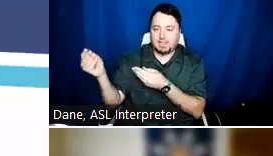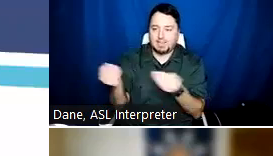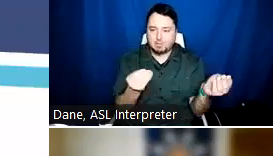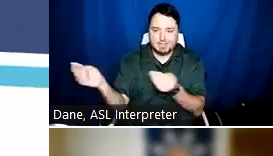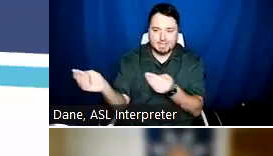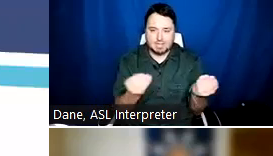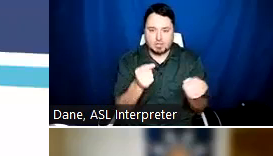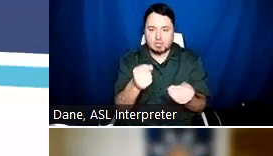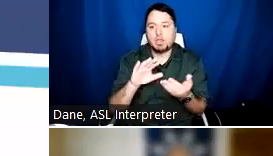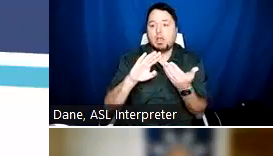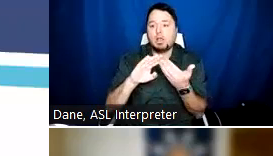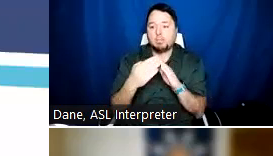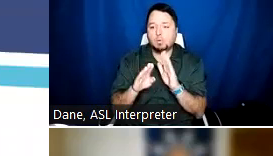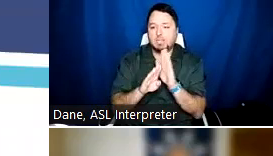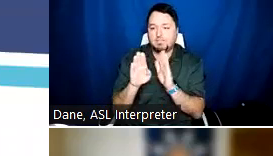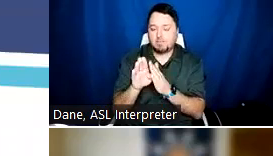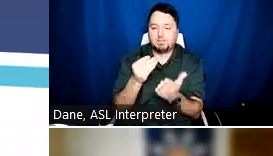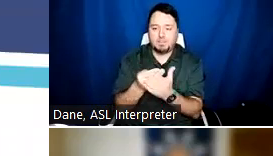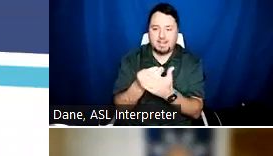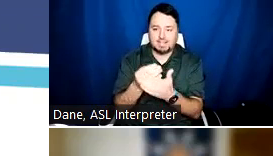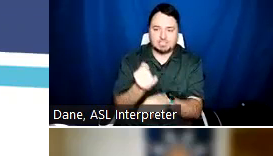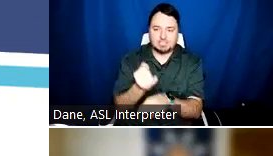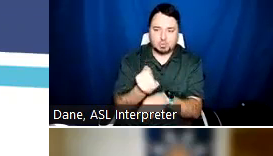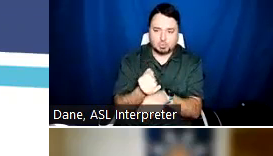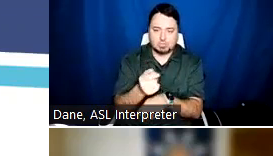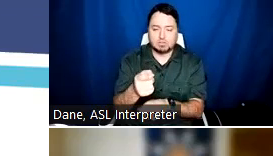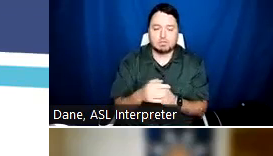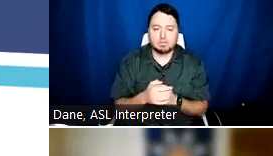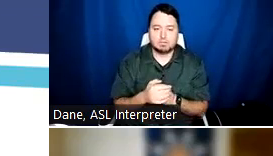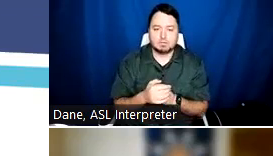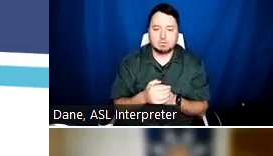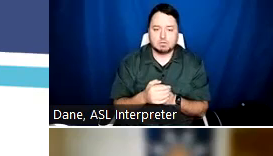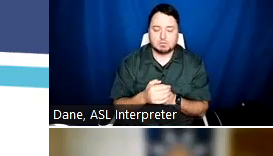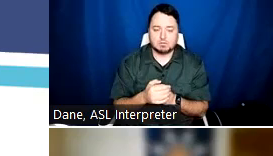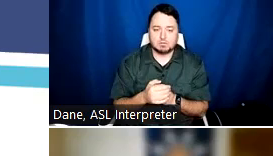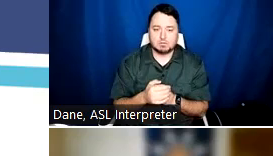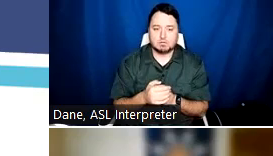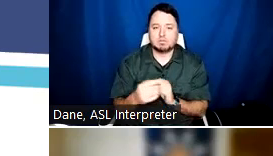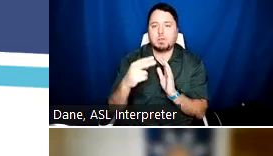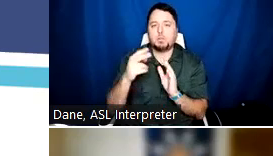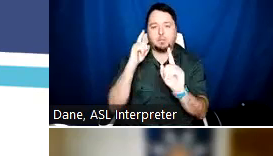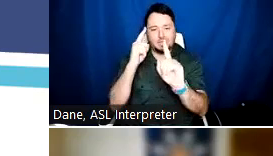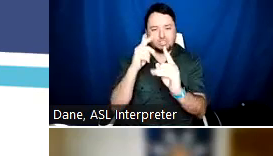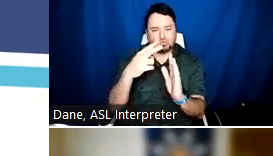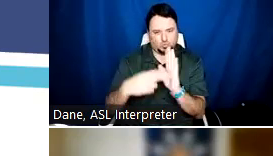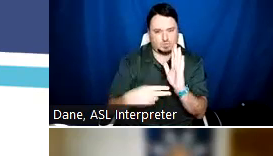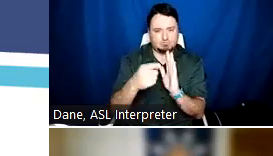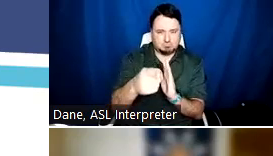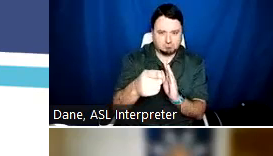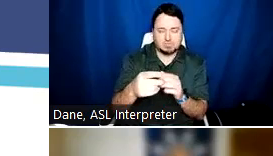development financial institution. You can read our mission in short it is to build